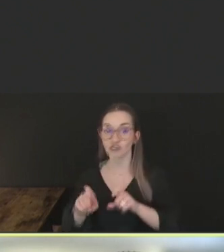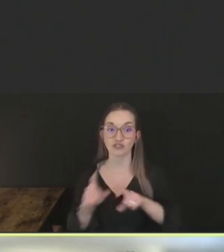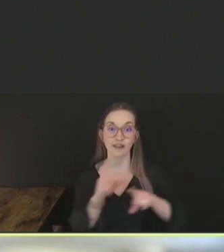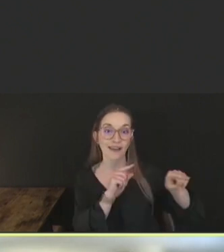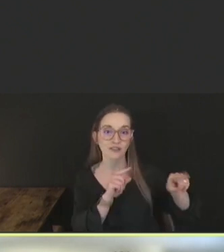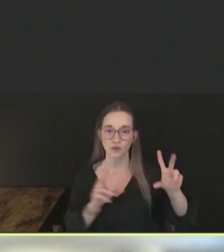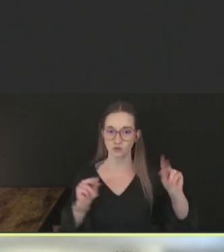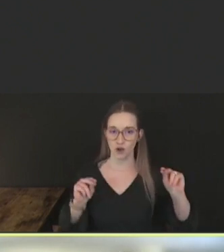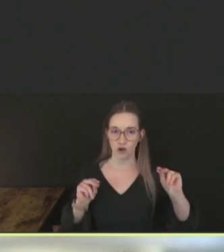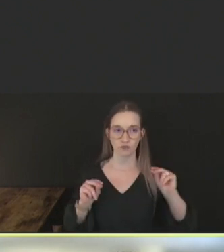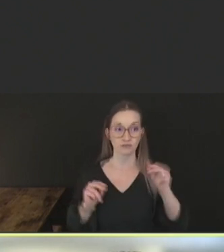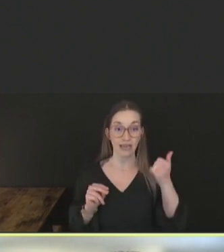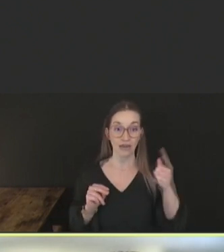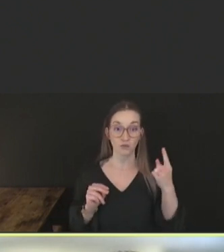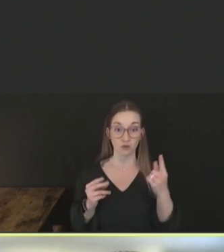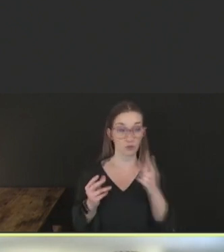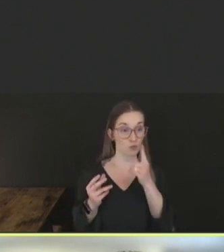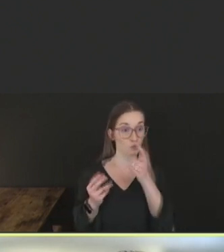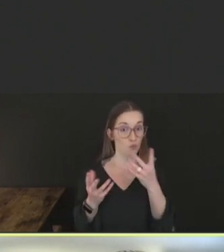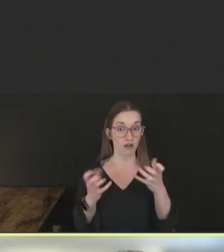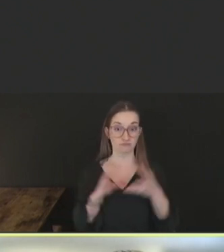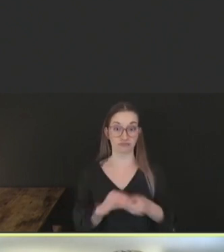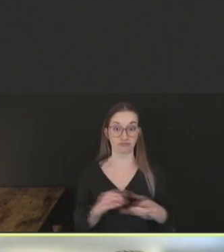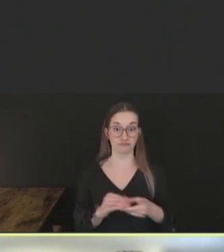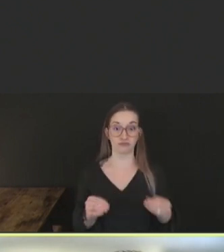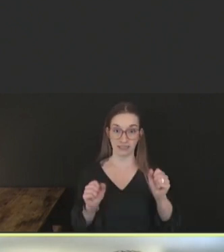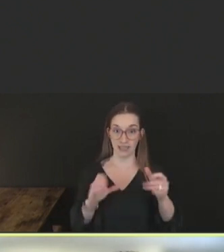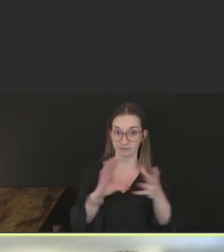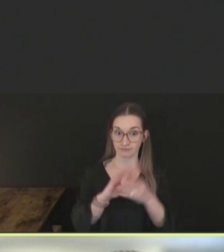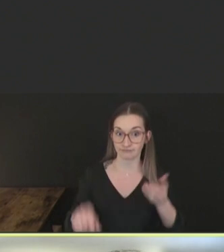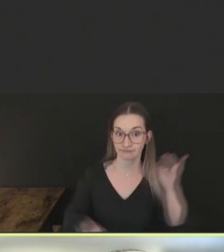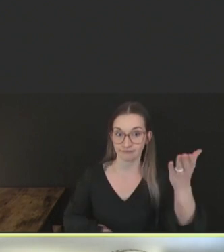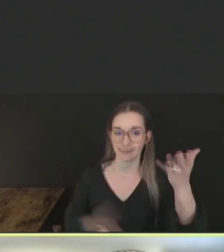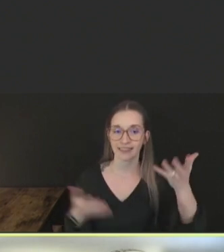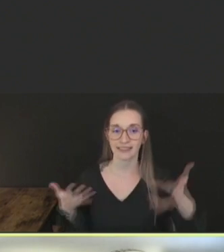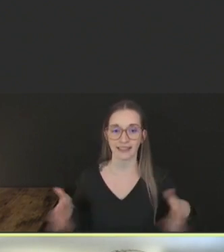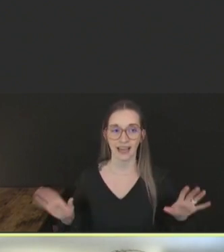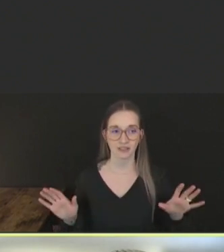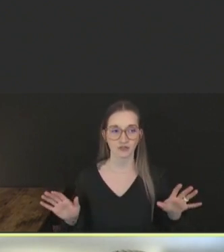to do so. The deadline to request a space for public comment during this meeting has passed,